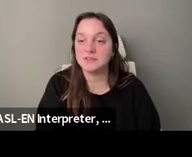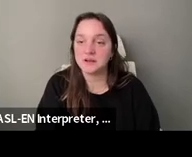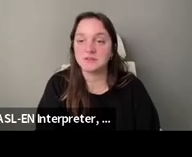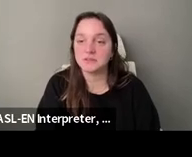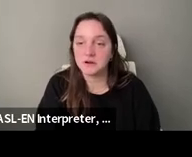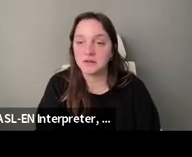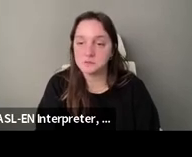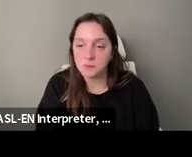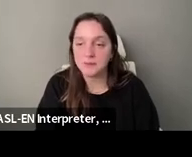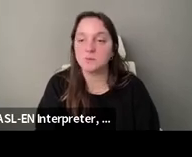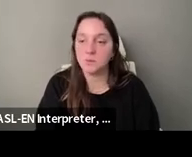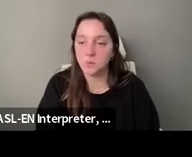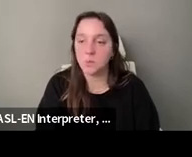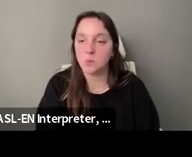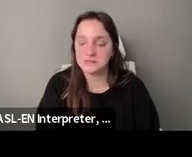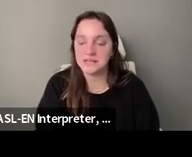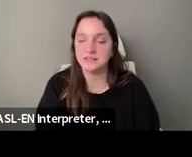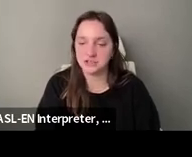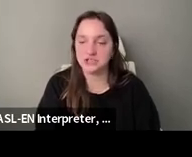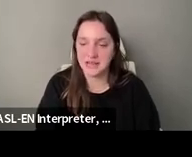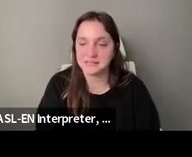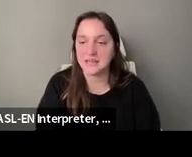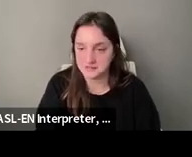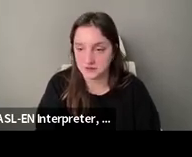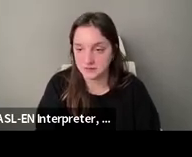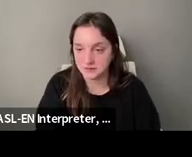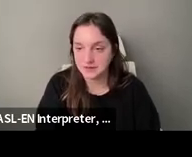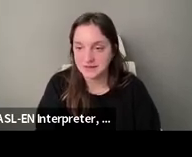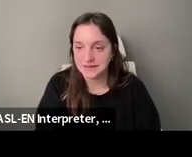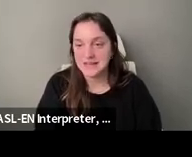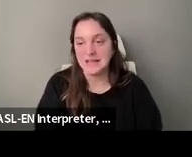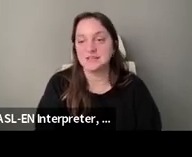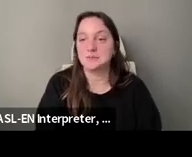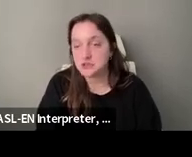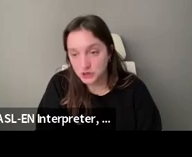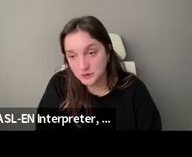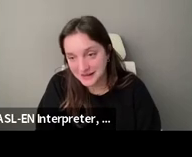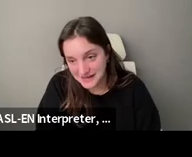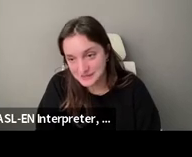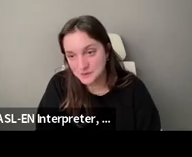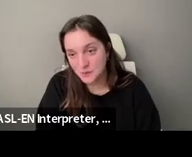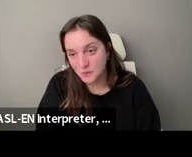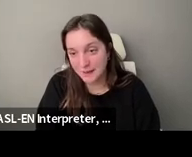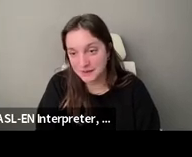saying that she has cancer. And so I'm sure you can guess what